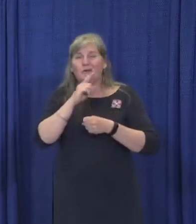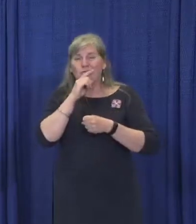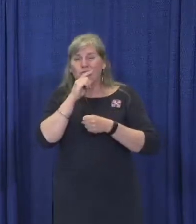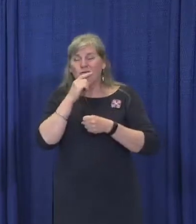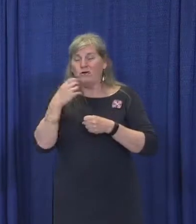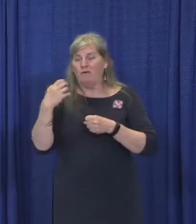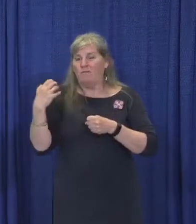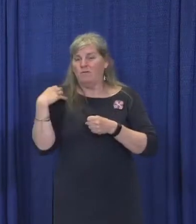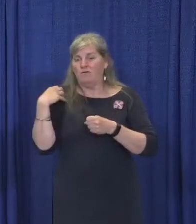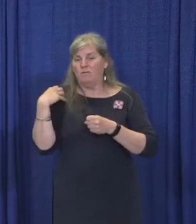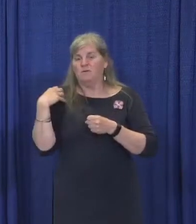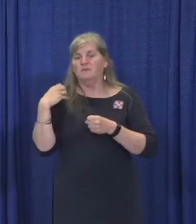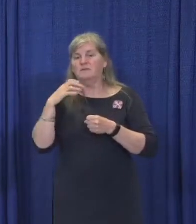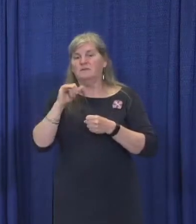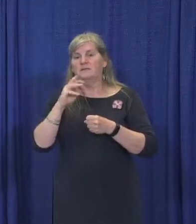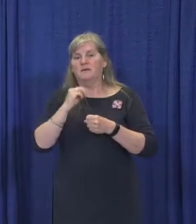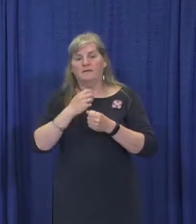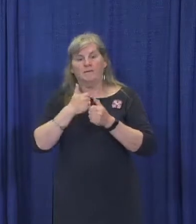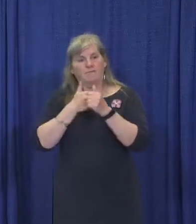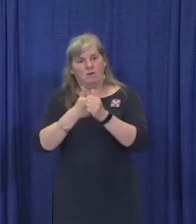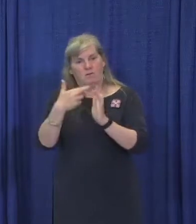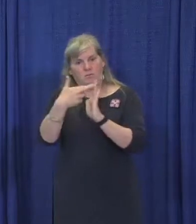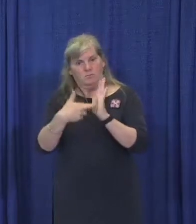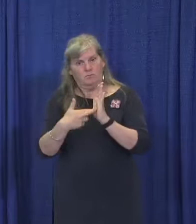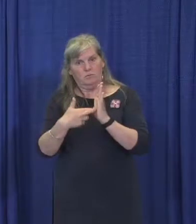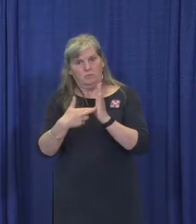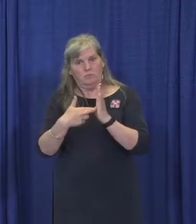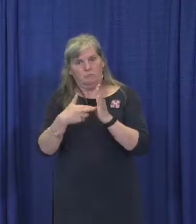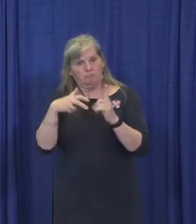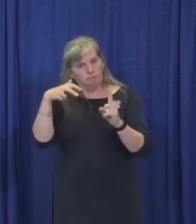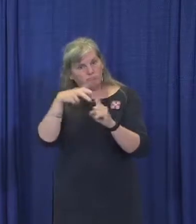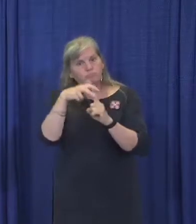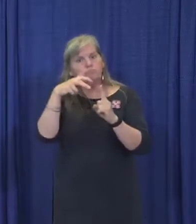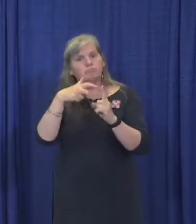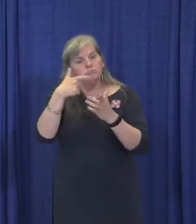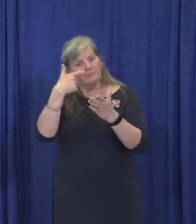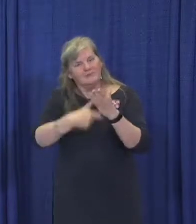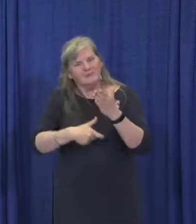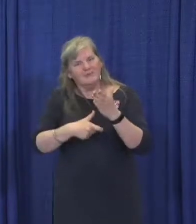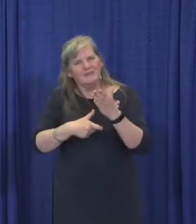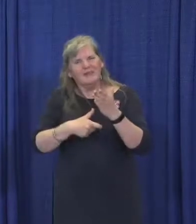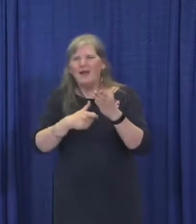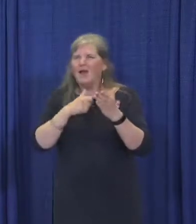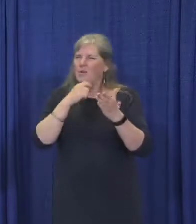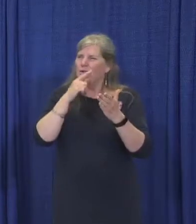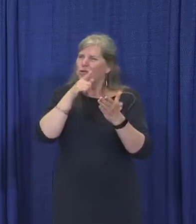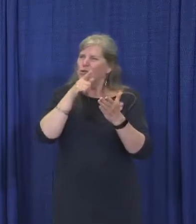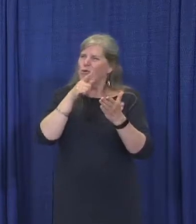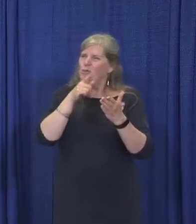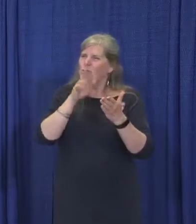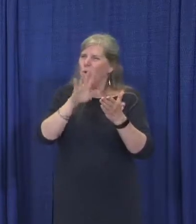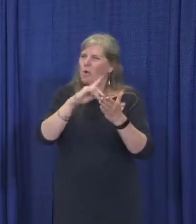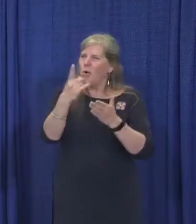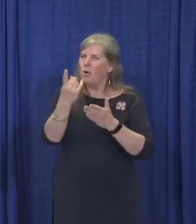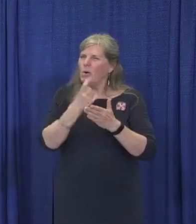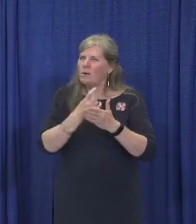sure the enforcement is there. And that's what we're going to do. I don't know what you are